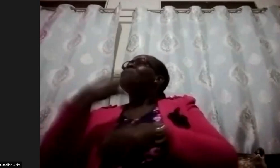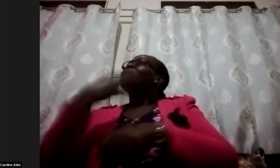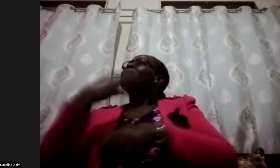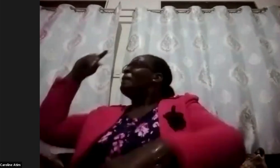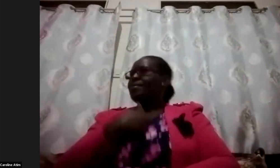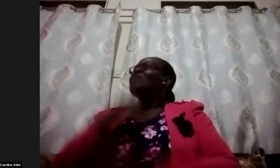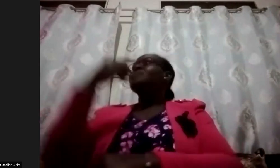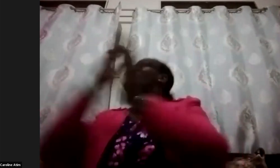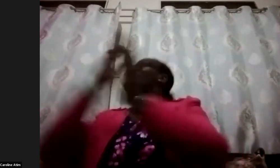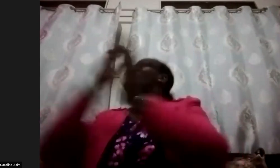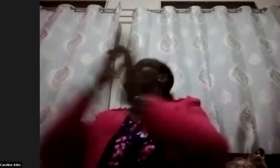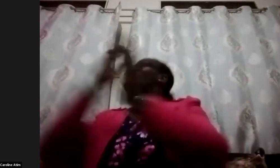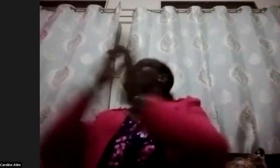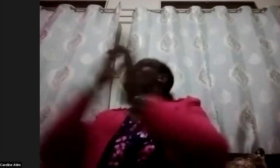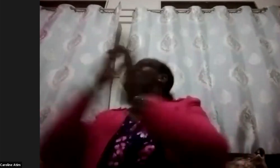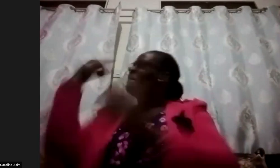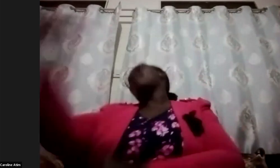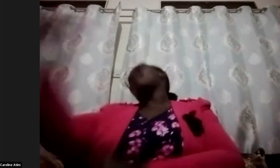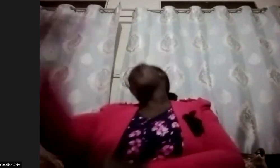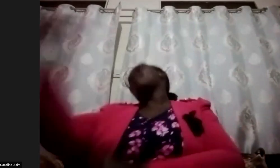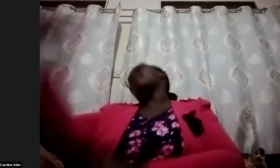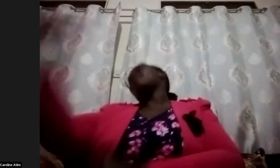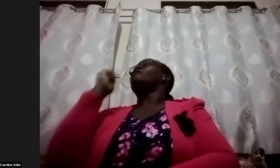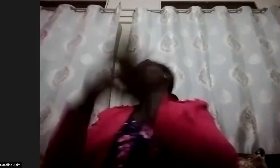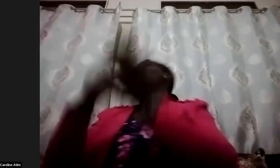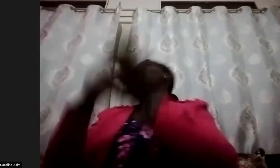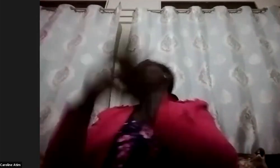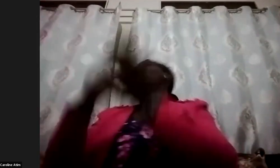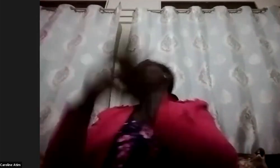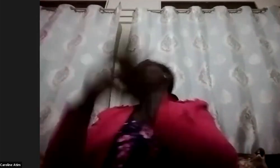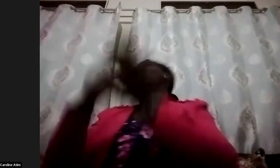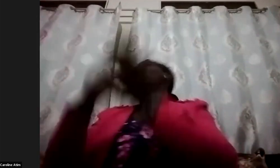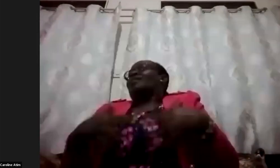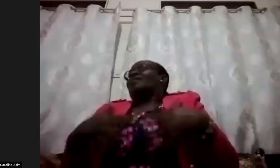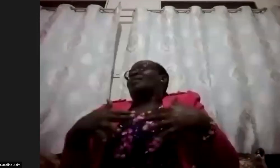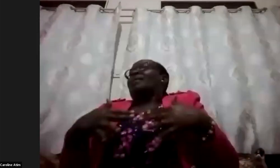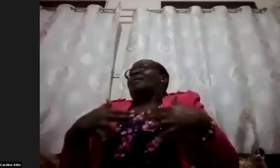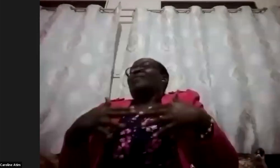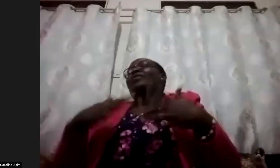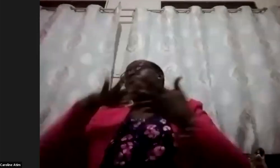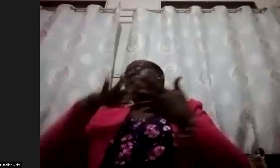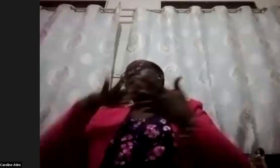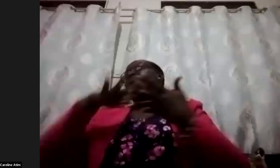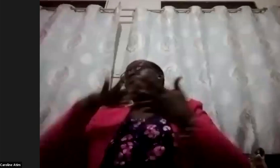speak. They insisted, so he had to then he started pushing them. Which the rest of my colleagues